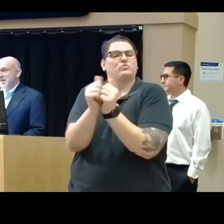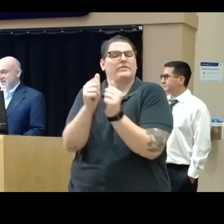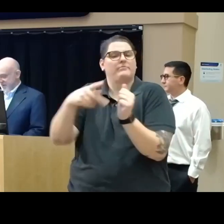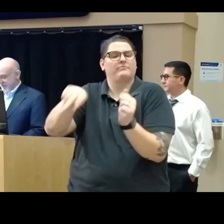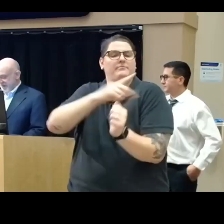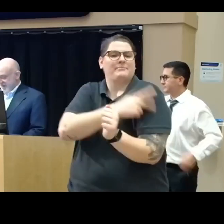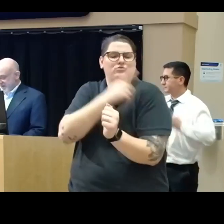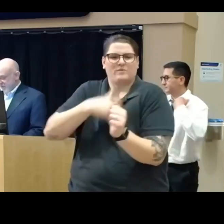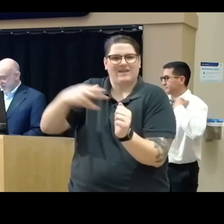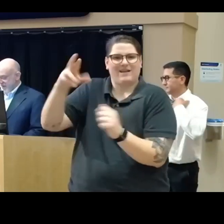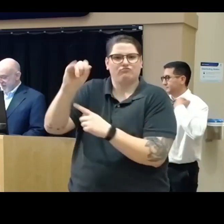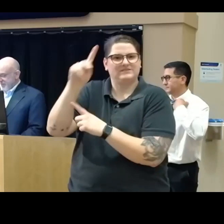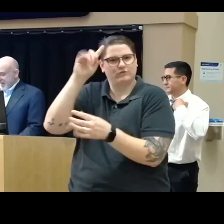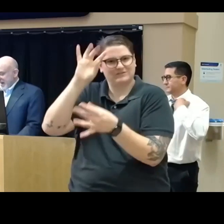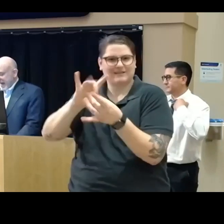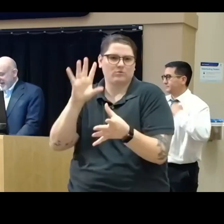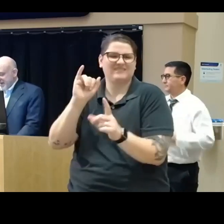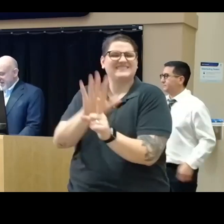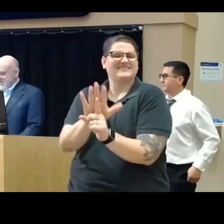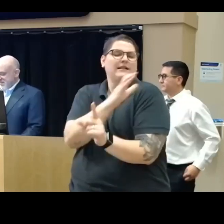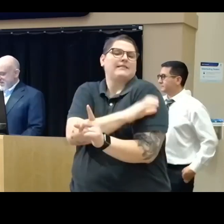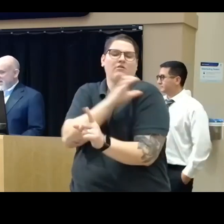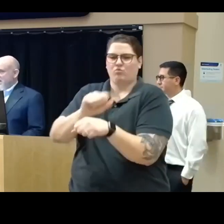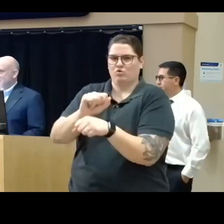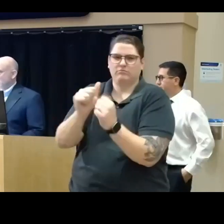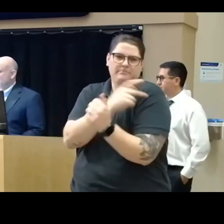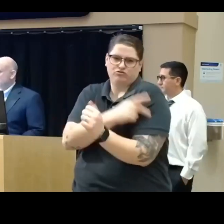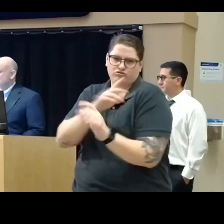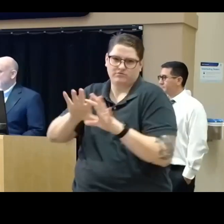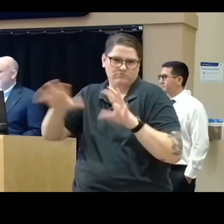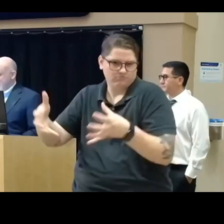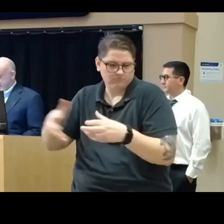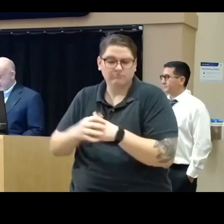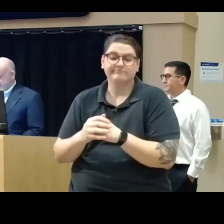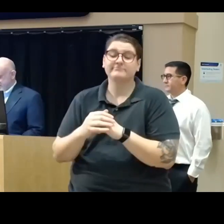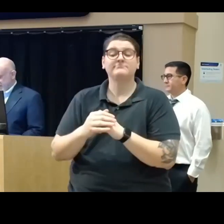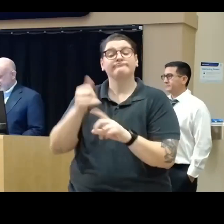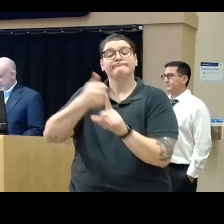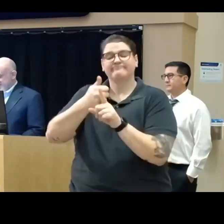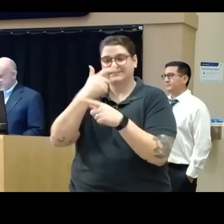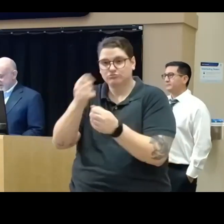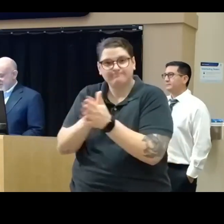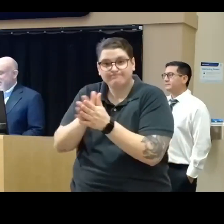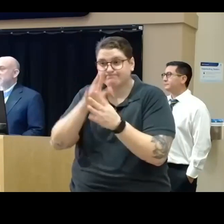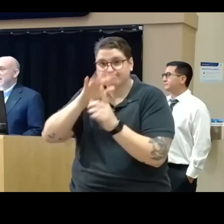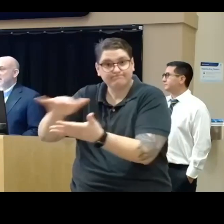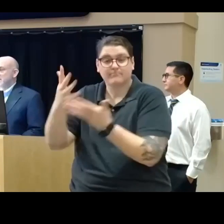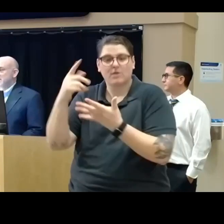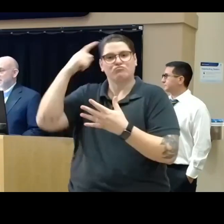interest in that type of clinical work and has a strong interest in brain stimulation techniques